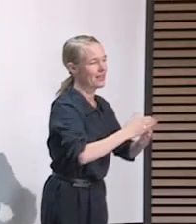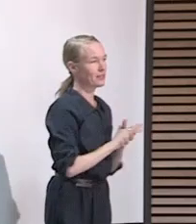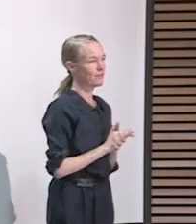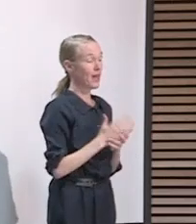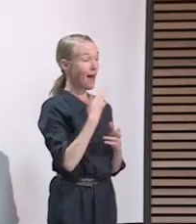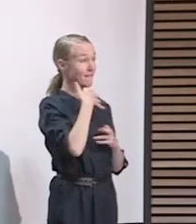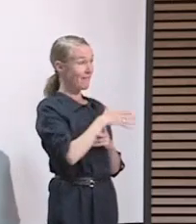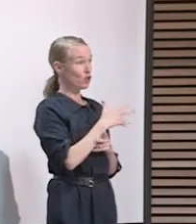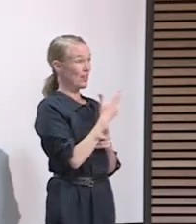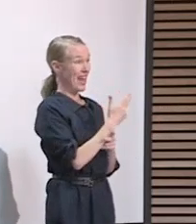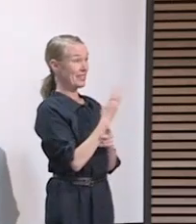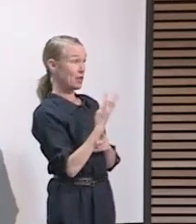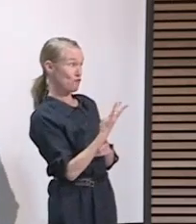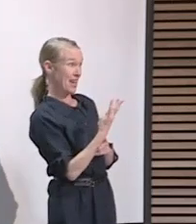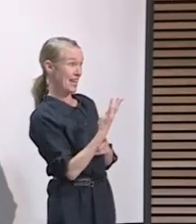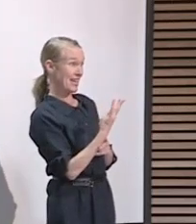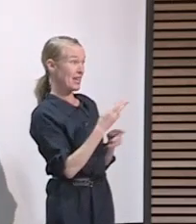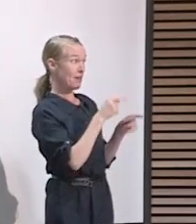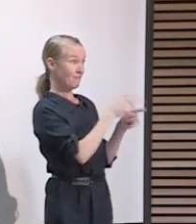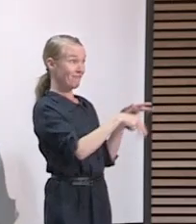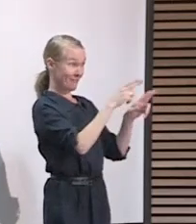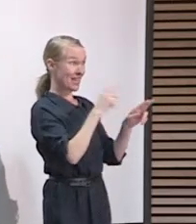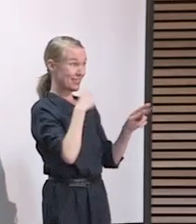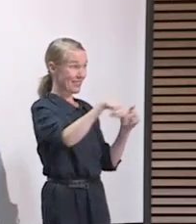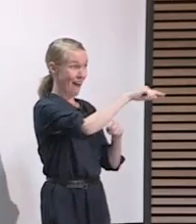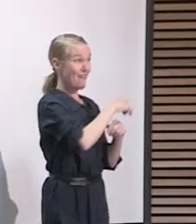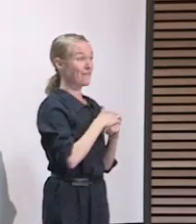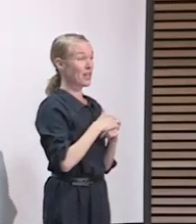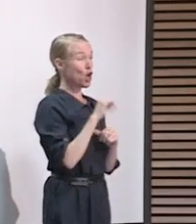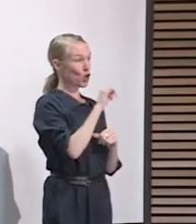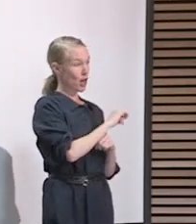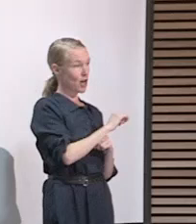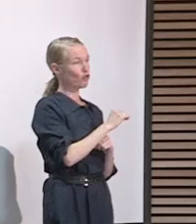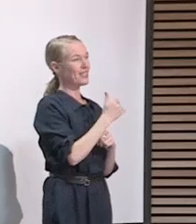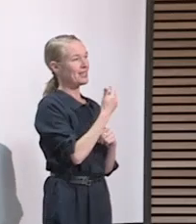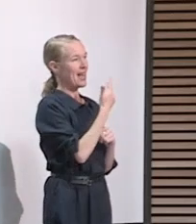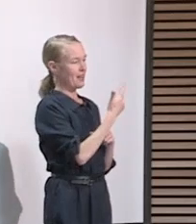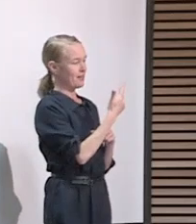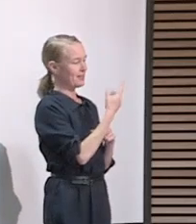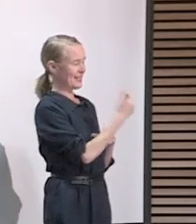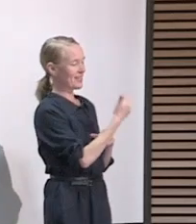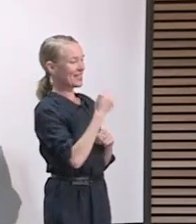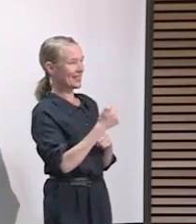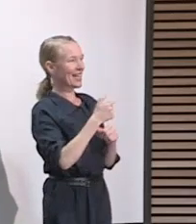Monday. Over the past 24 hours